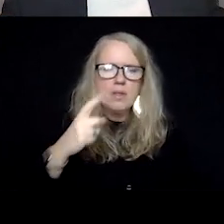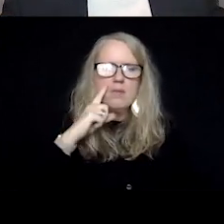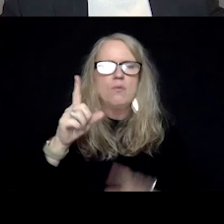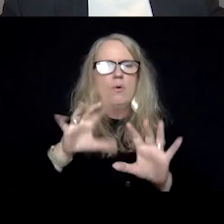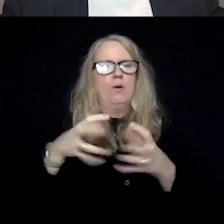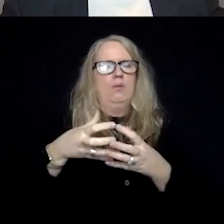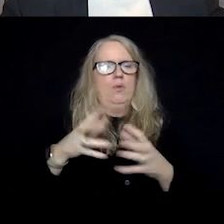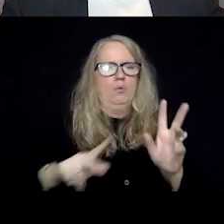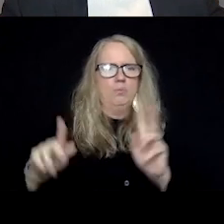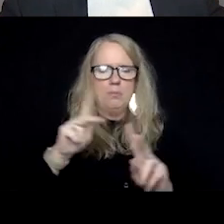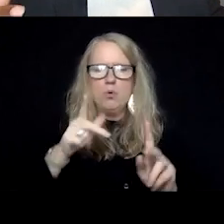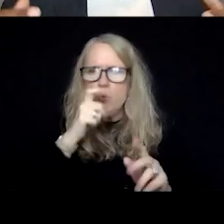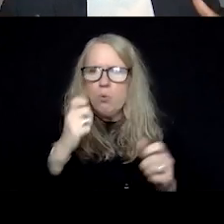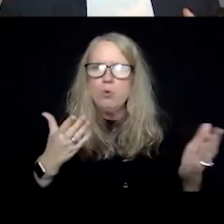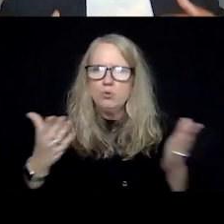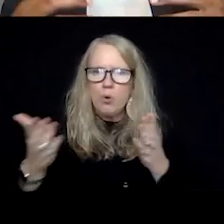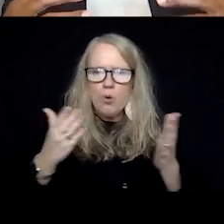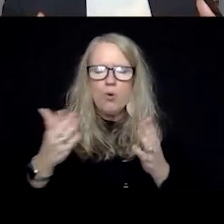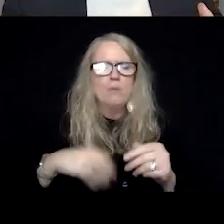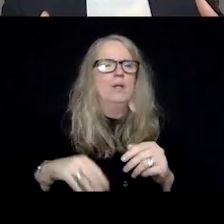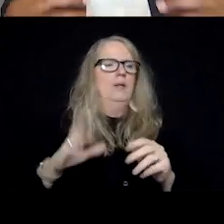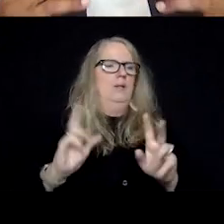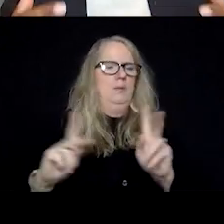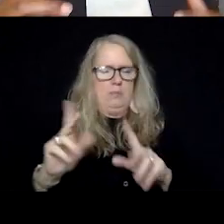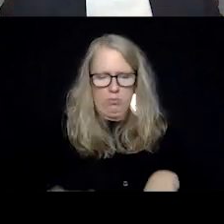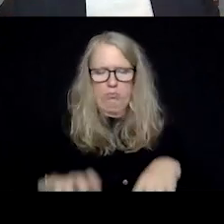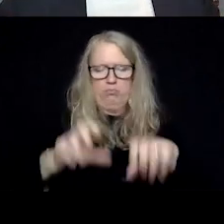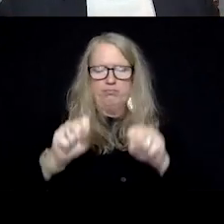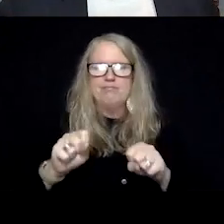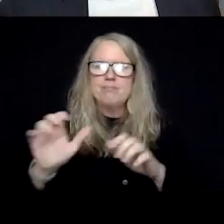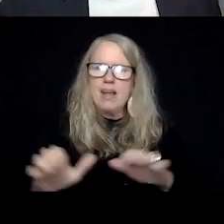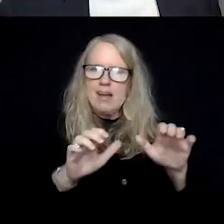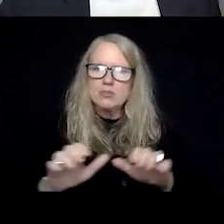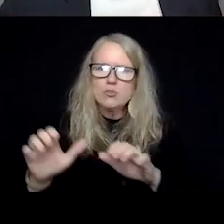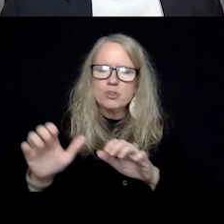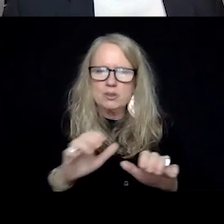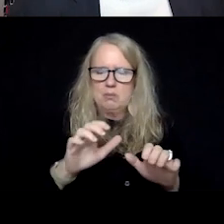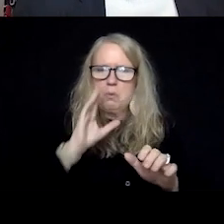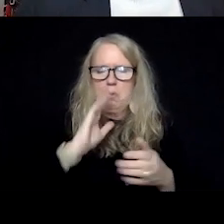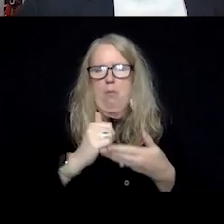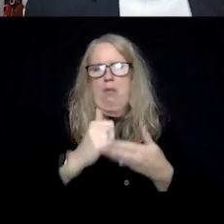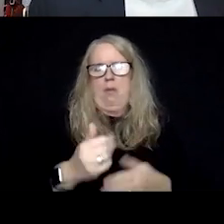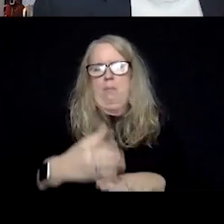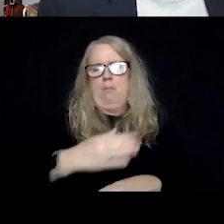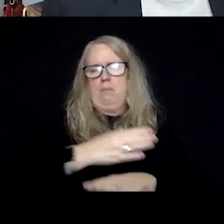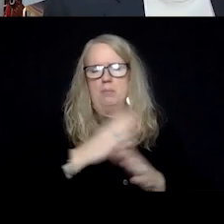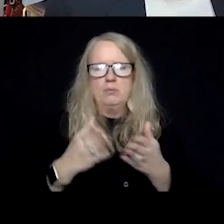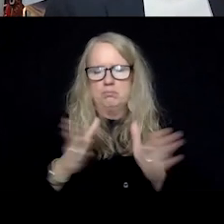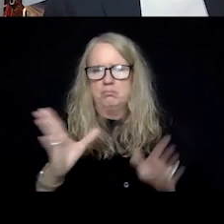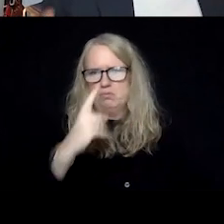POPULATIONS THAT WE SERVE SO THAT PEOPLE ARE TAKING ACTIONS SO THAT ACTUALLY HELP IMPROVE THEIR OVERALL MENTAL HEALTH.